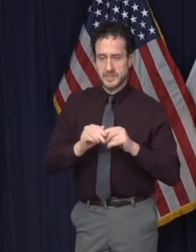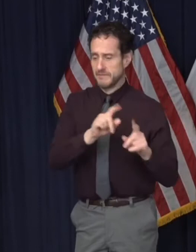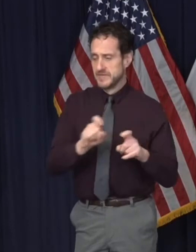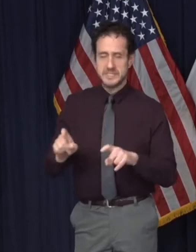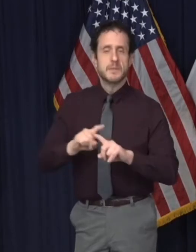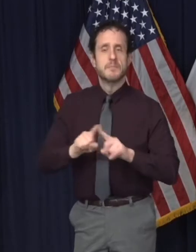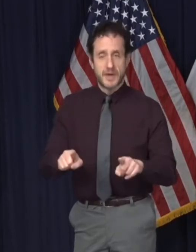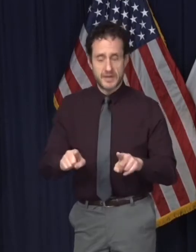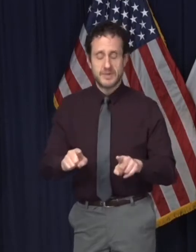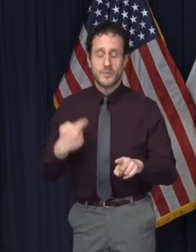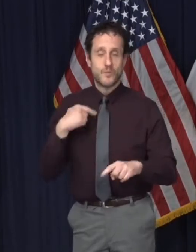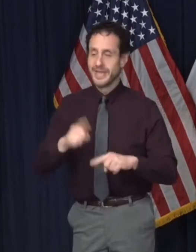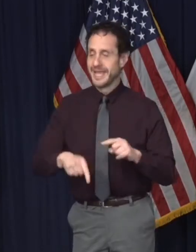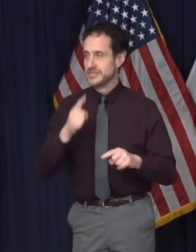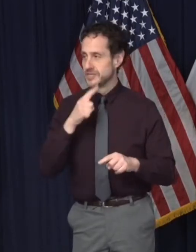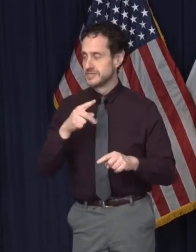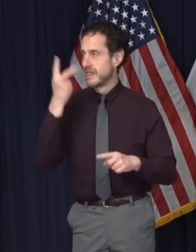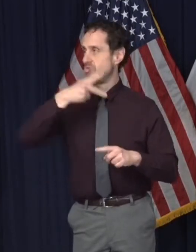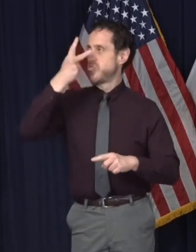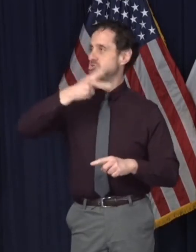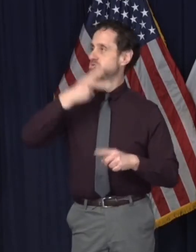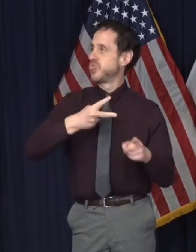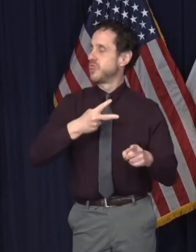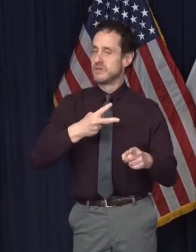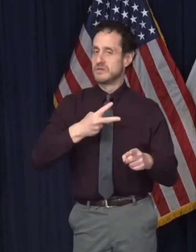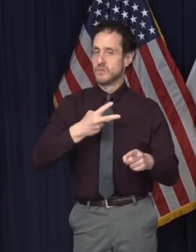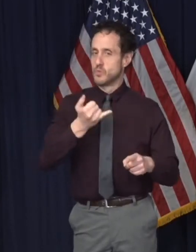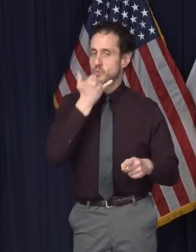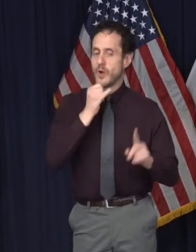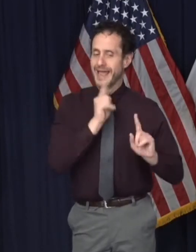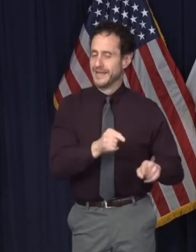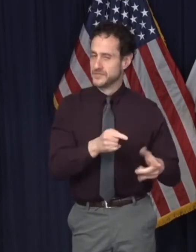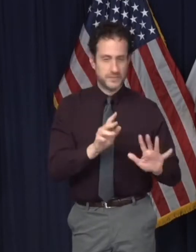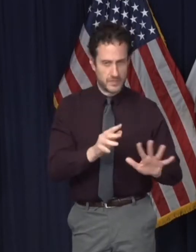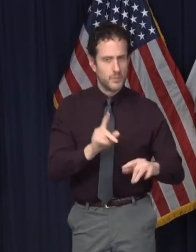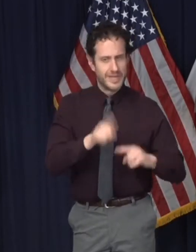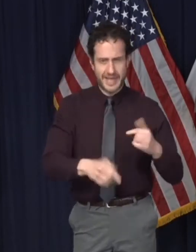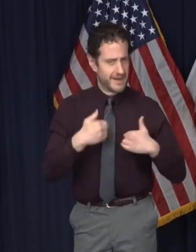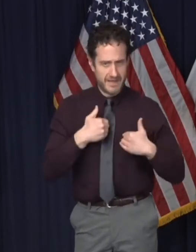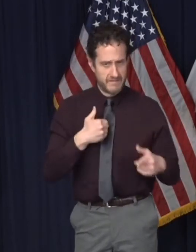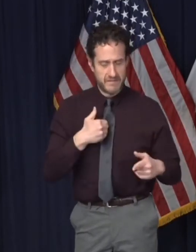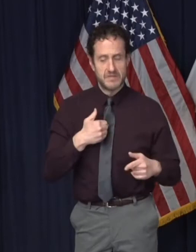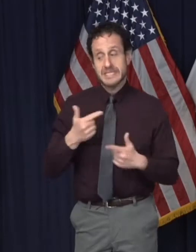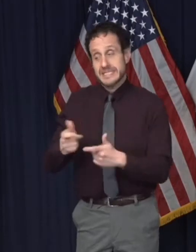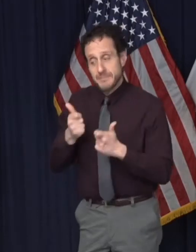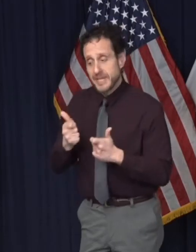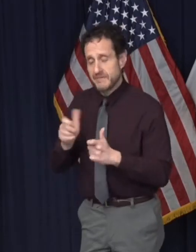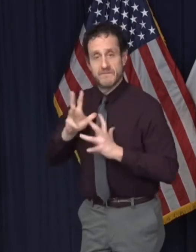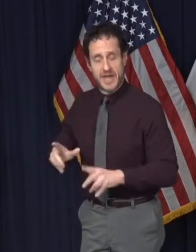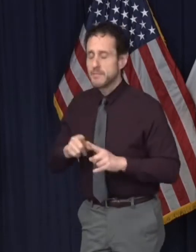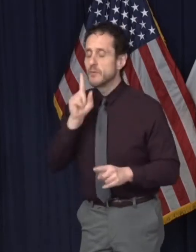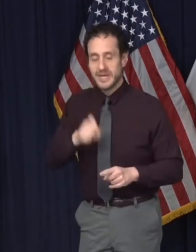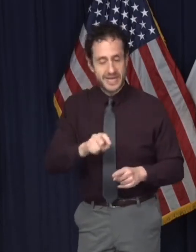YOU WANTING TO INCREASE TESTING, BUT I WILL NOT SACRIFICE ACCURACY FOR THE SAKE OF SPEED.